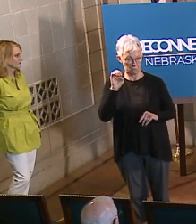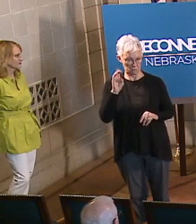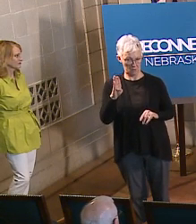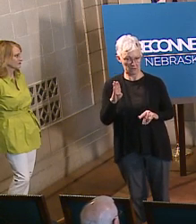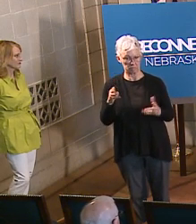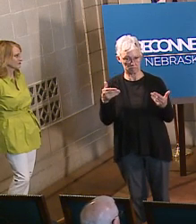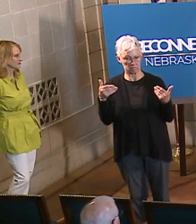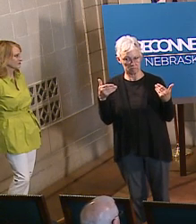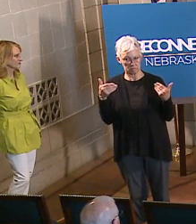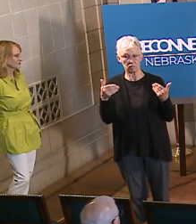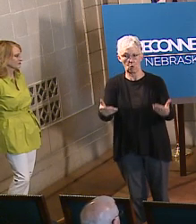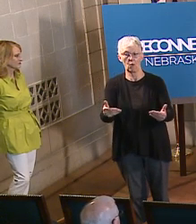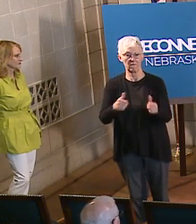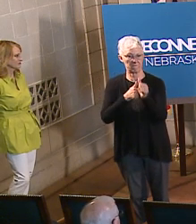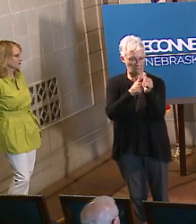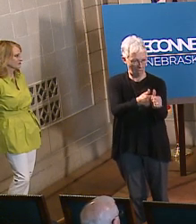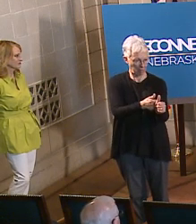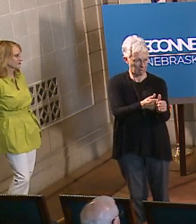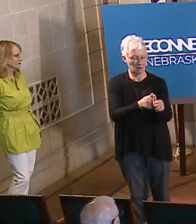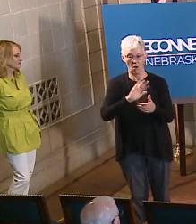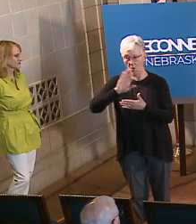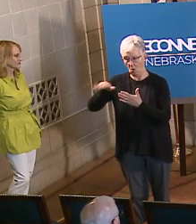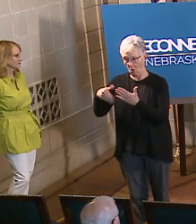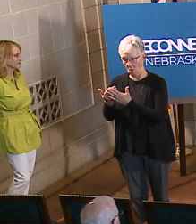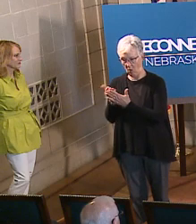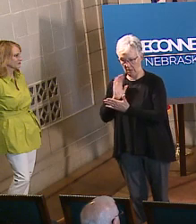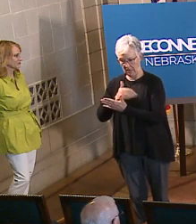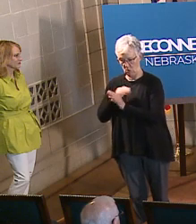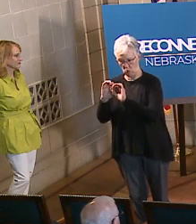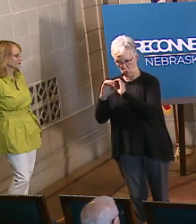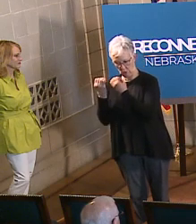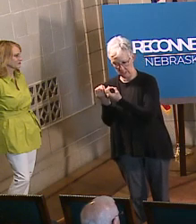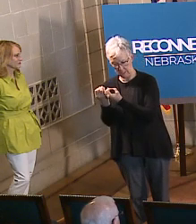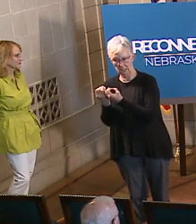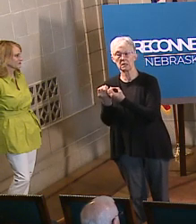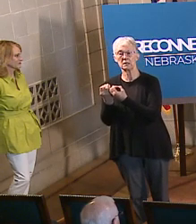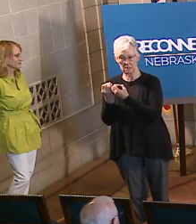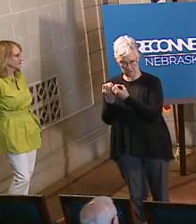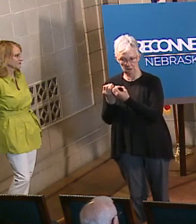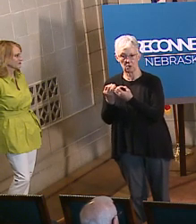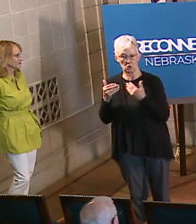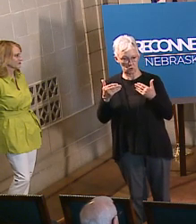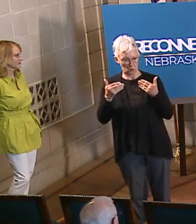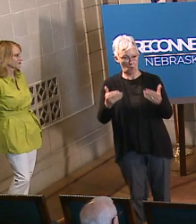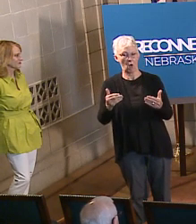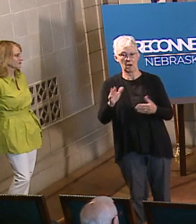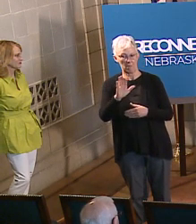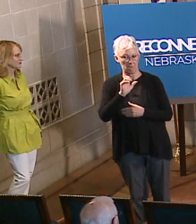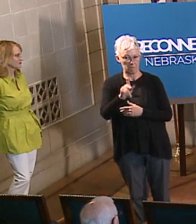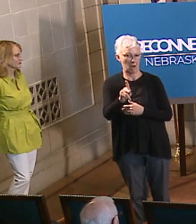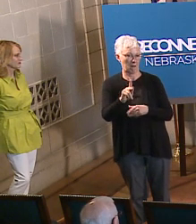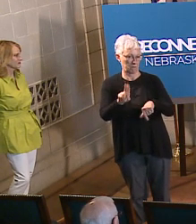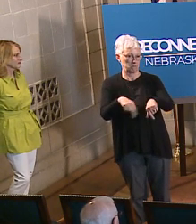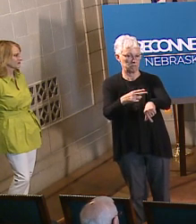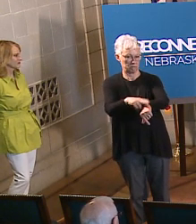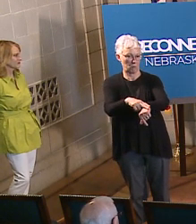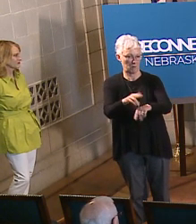AND SO WE ARE ENCOURAGING ALL NEBRASKANS TO MOVE FORWARD